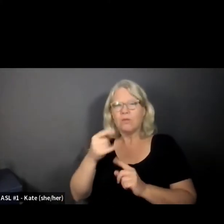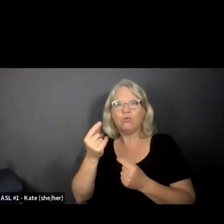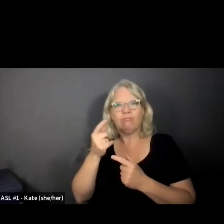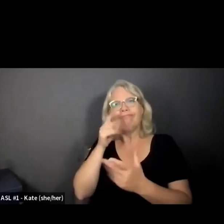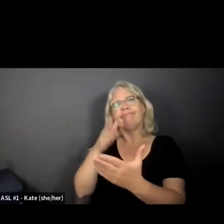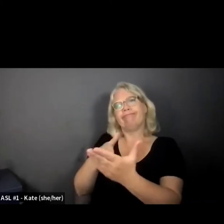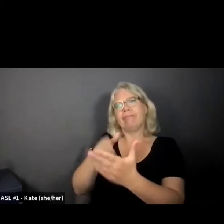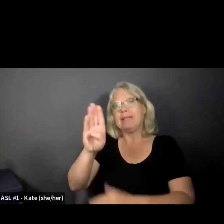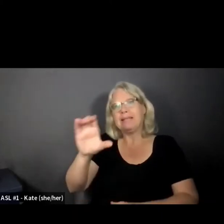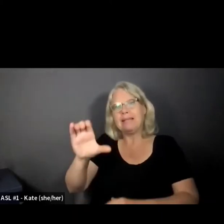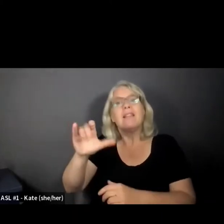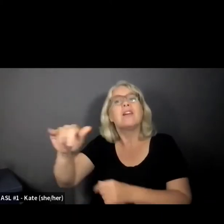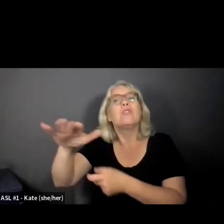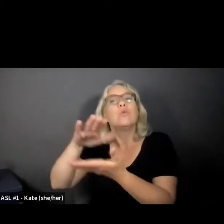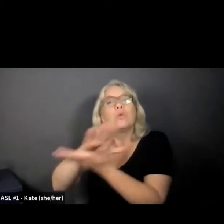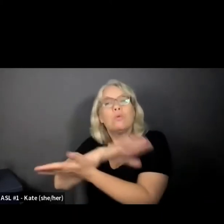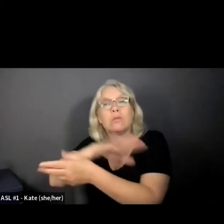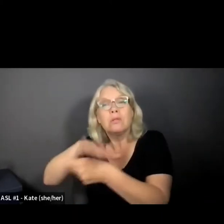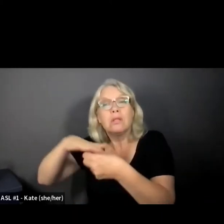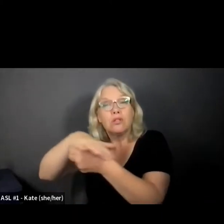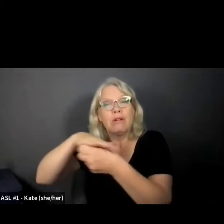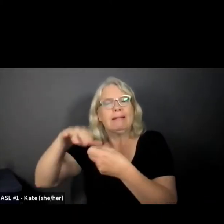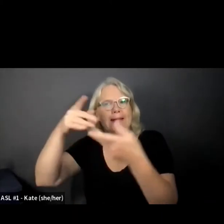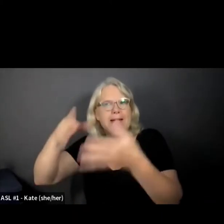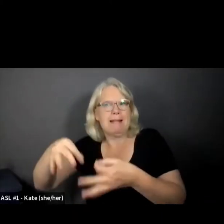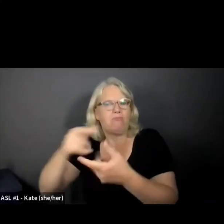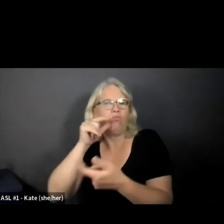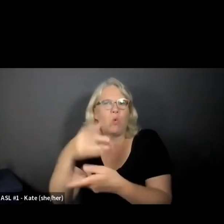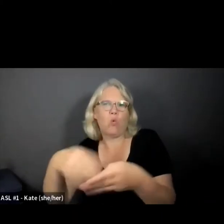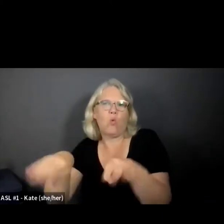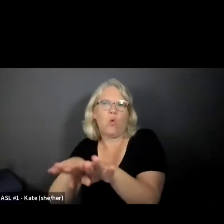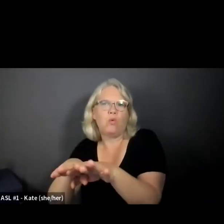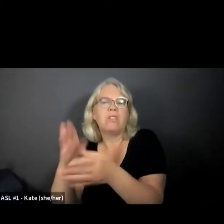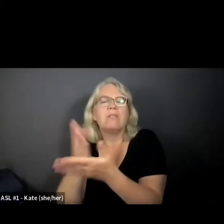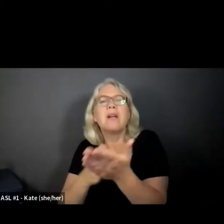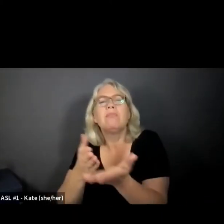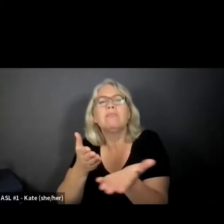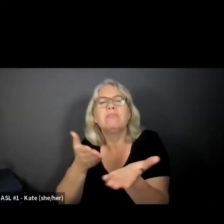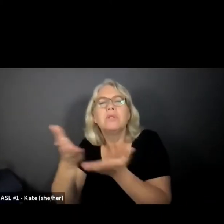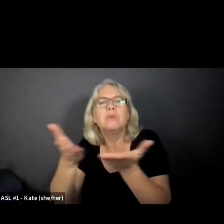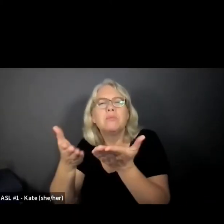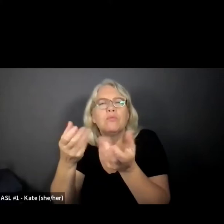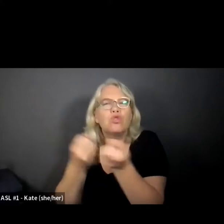A RANGE OF SUPPORT SERVICES TO JEFFREY MOORE, A CHILD WITH A SEVERE LEARNING DISABILITY.